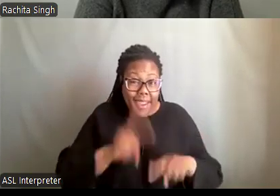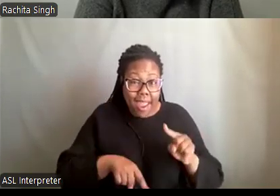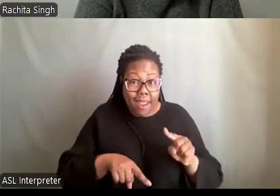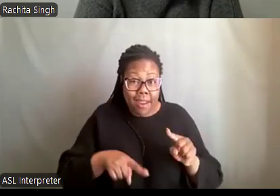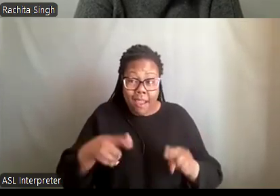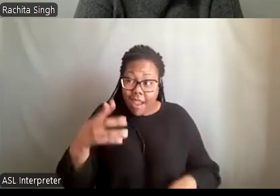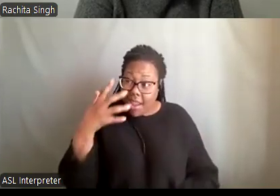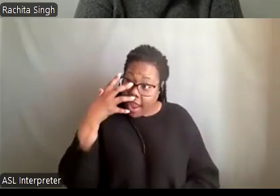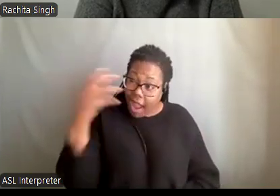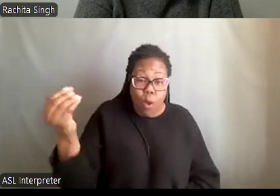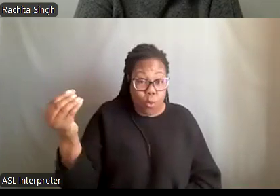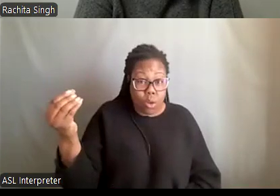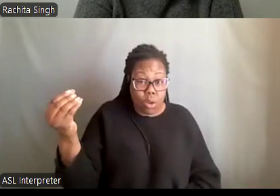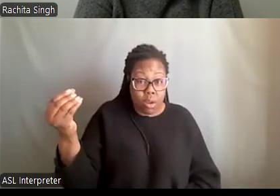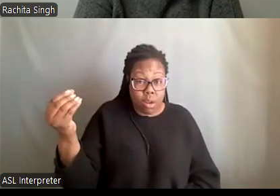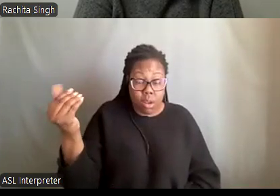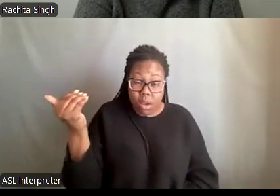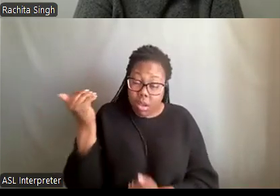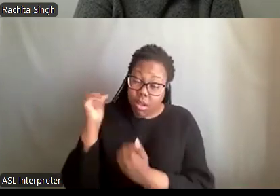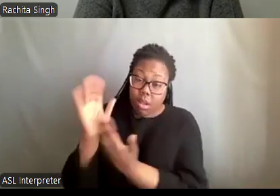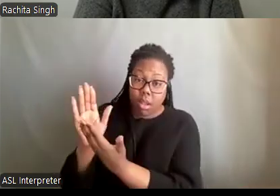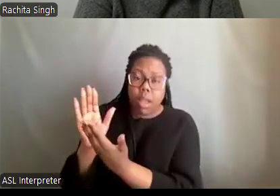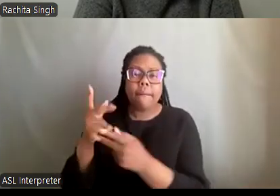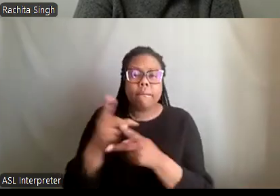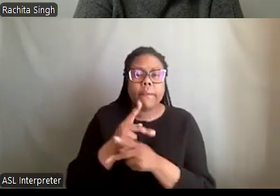And if you cannot get out in the trenches, figure out ways